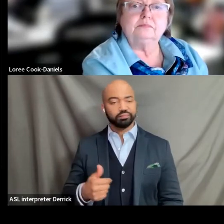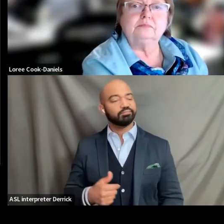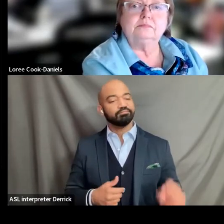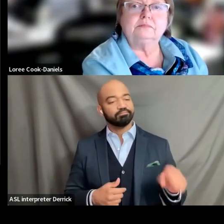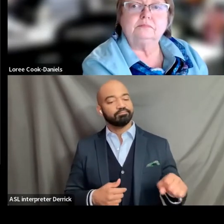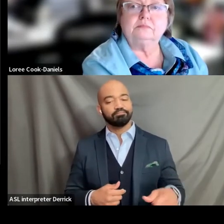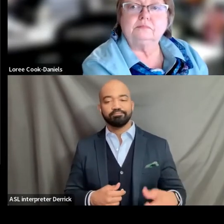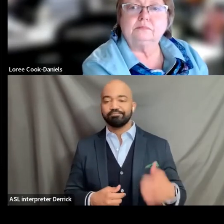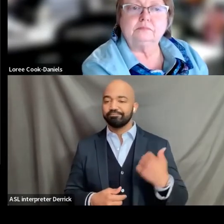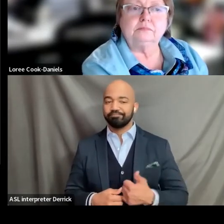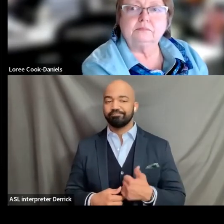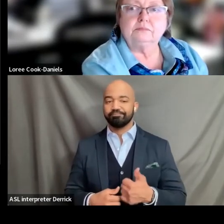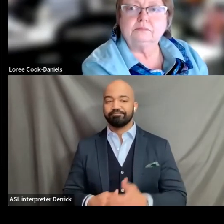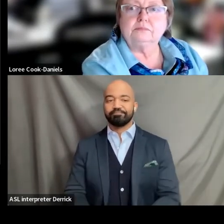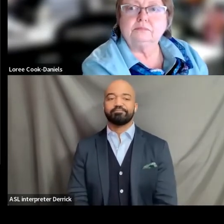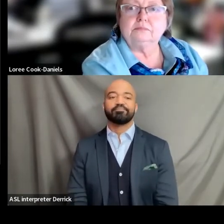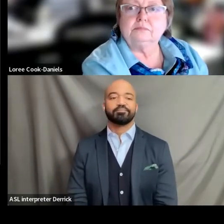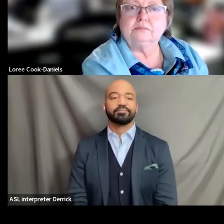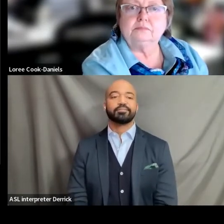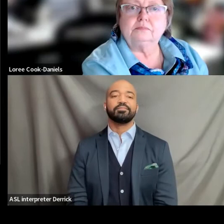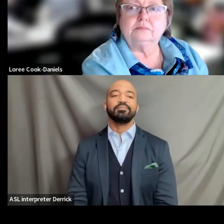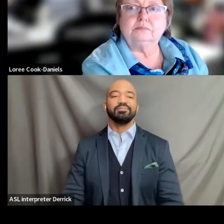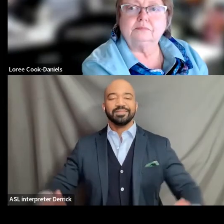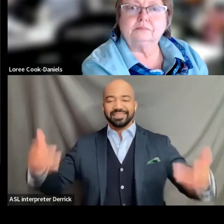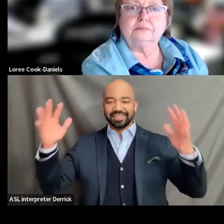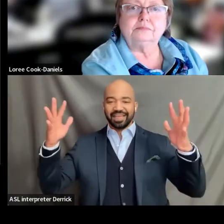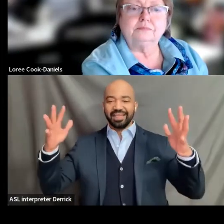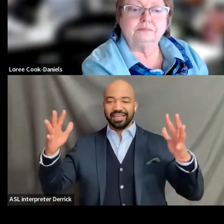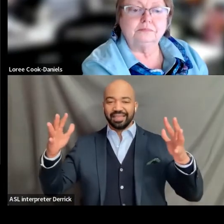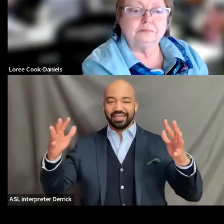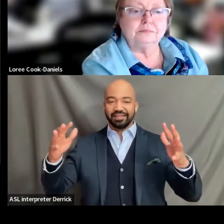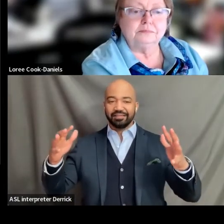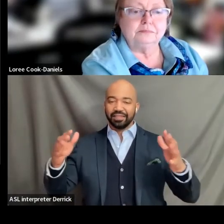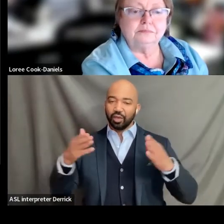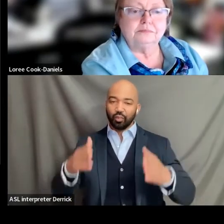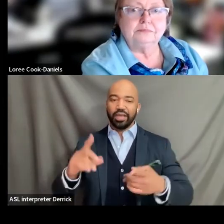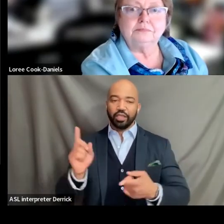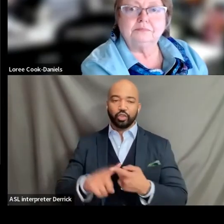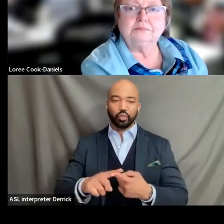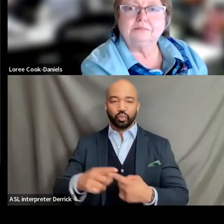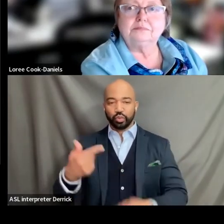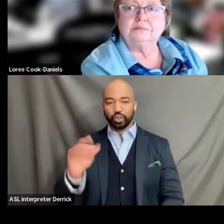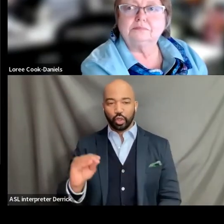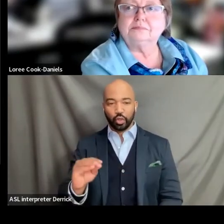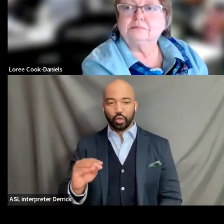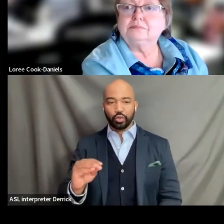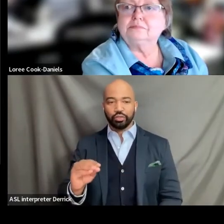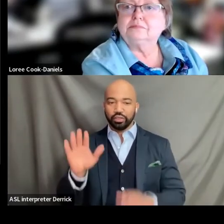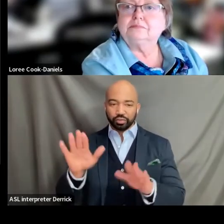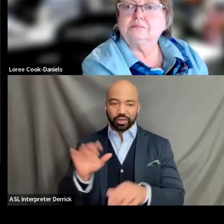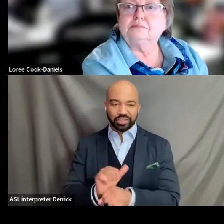So yay, way to go. Really good job. Bad on my part that it didn't work with so many people.